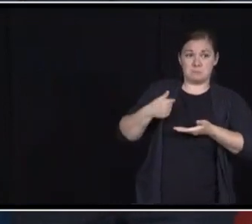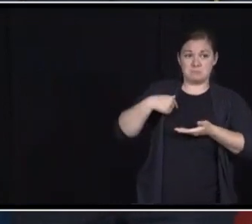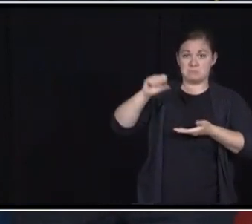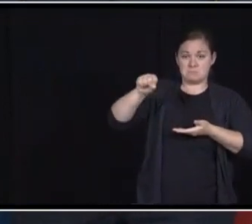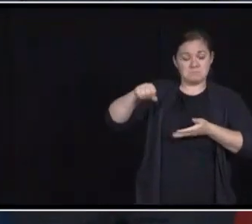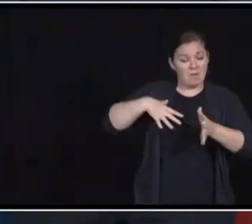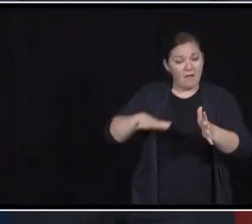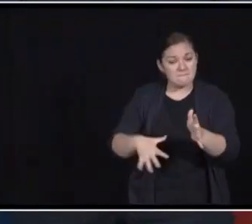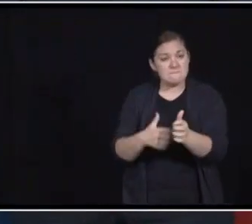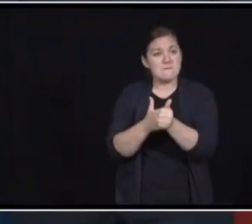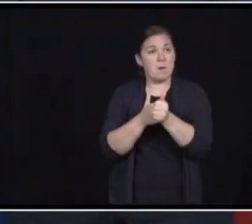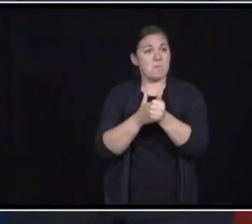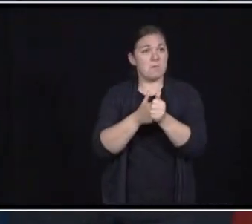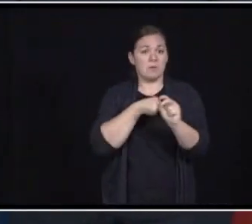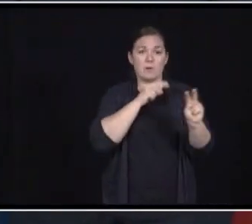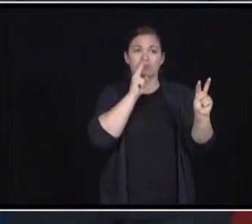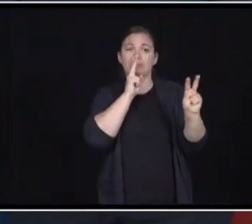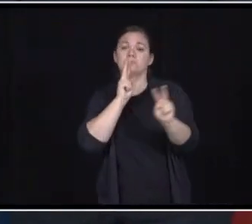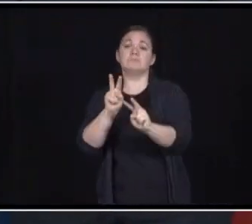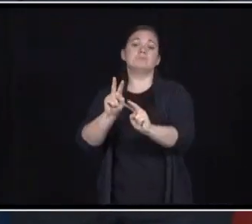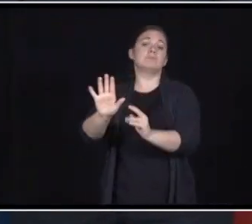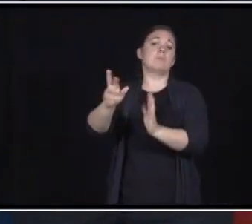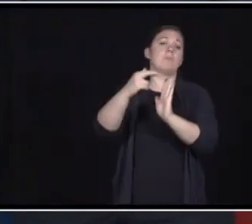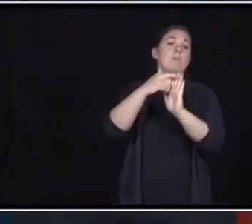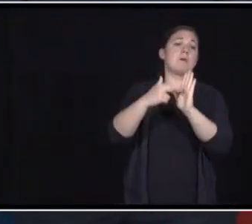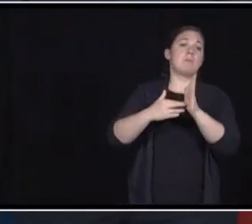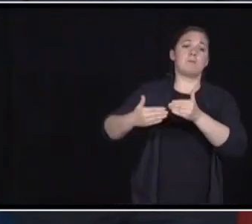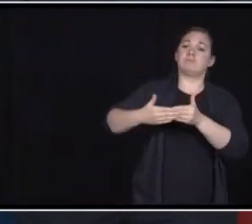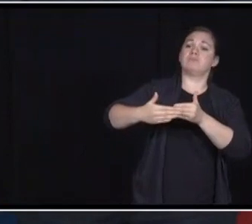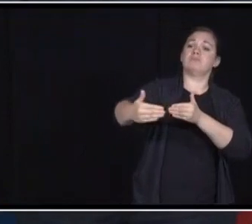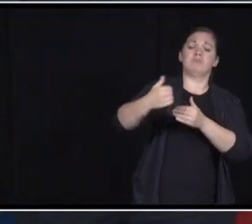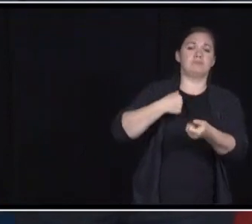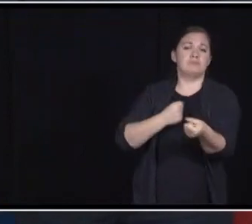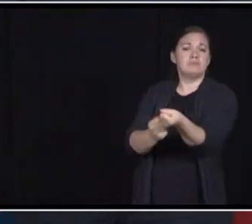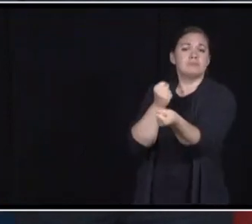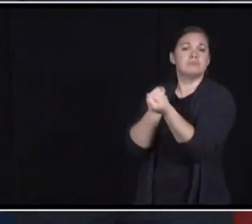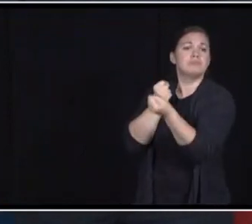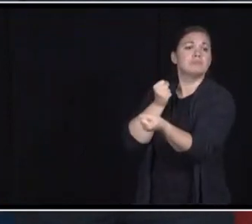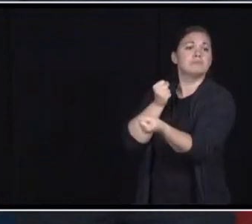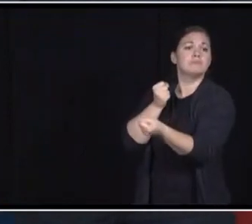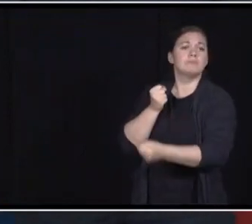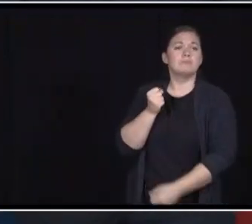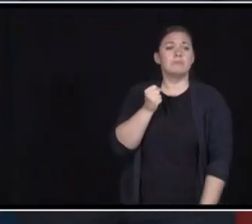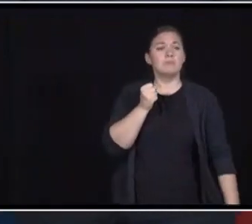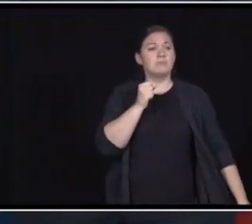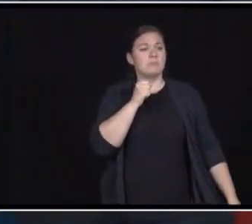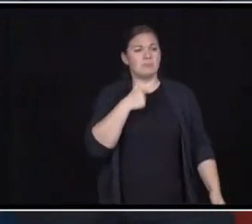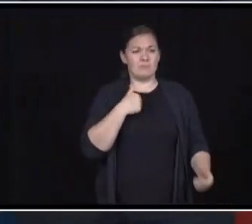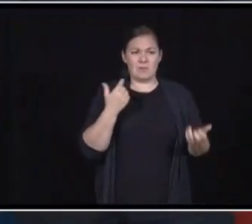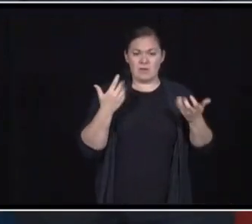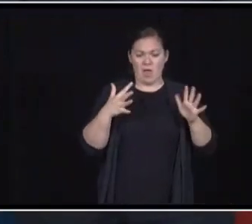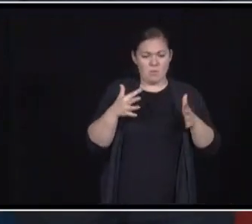We are doing everything we can to correct any issues that are brought forward. And that the commission will bring forward.